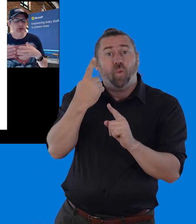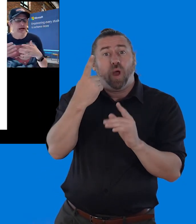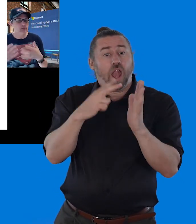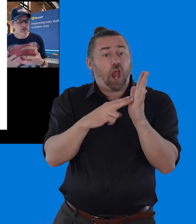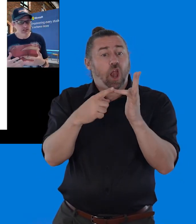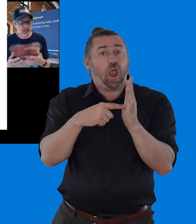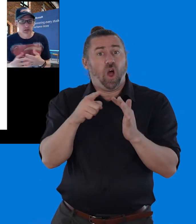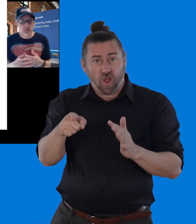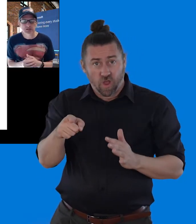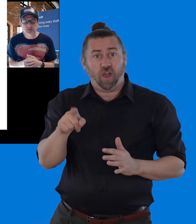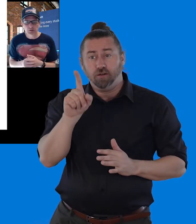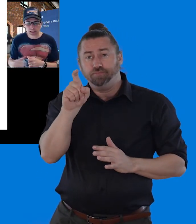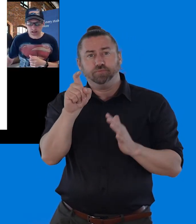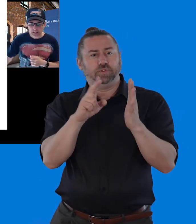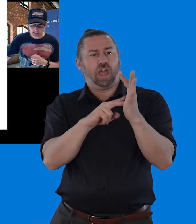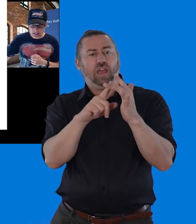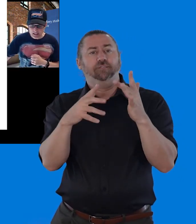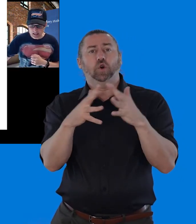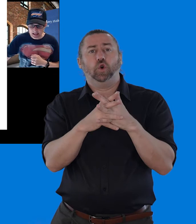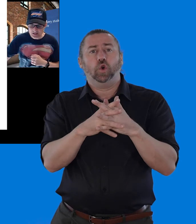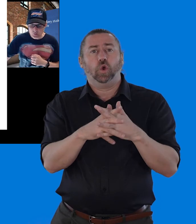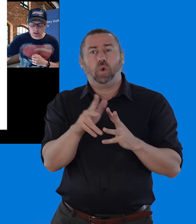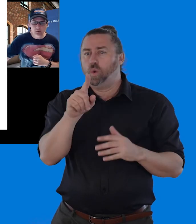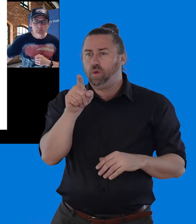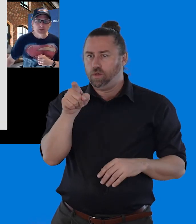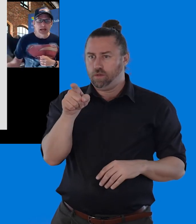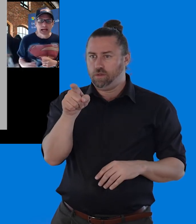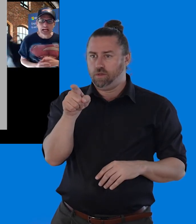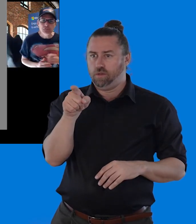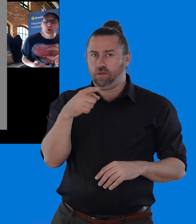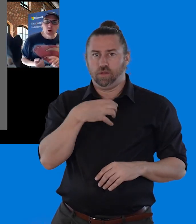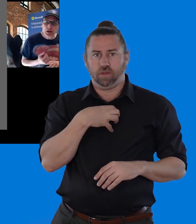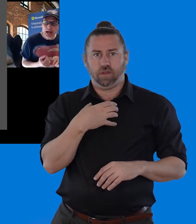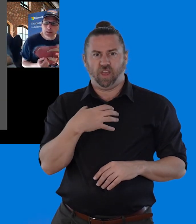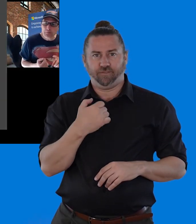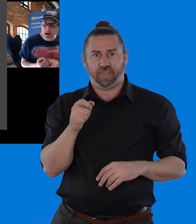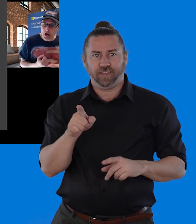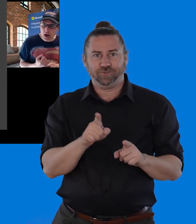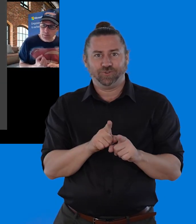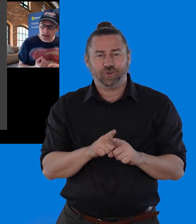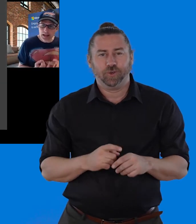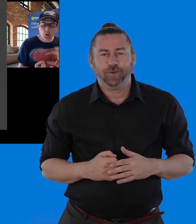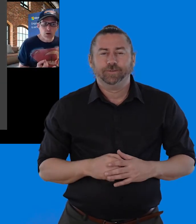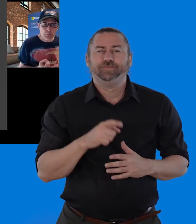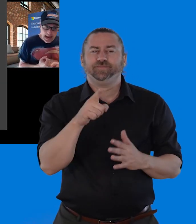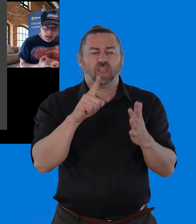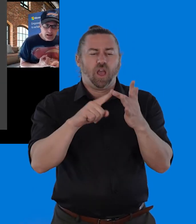You'll be able to see Immersive Reader is in there as well. If you are on an iPad or a Mac,